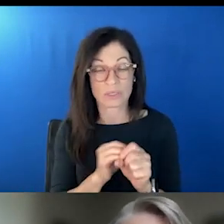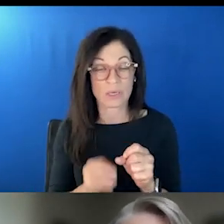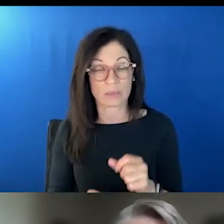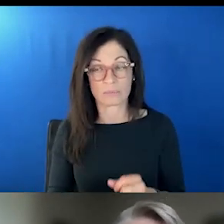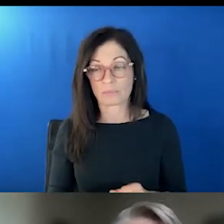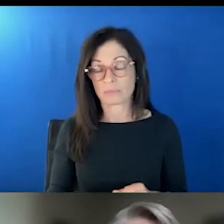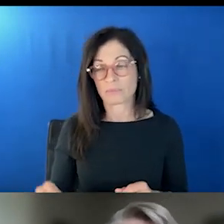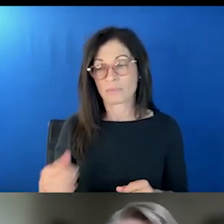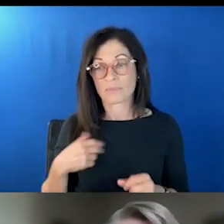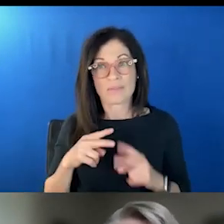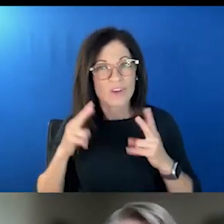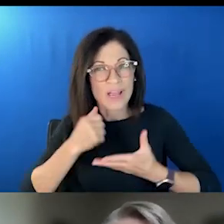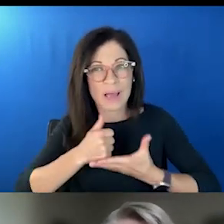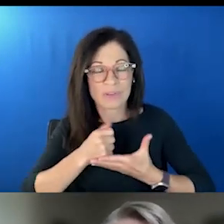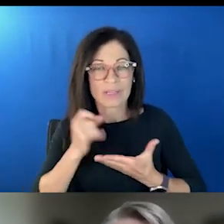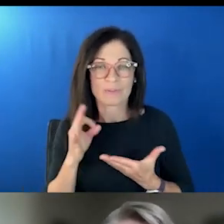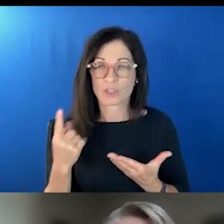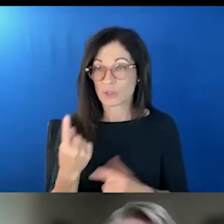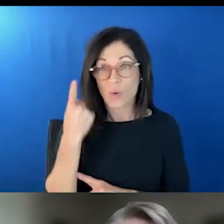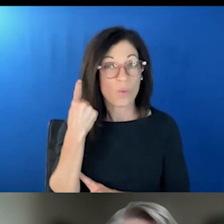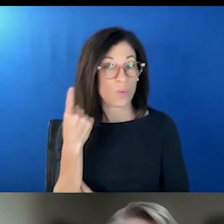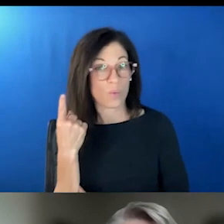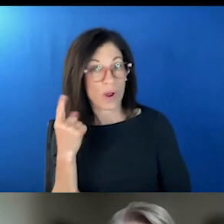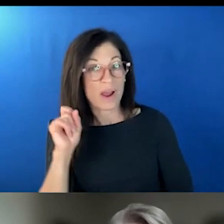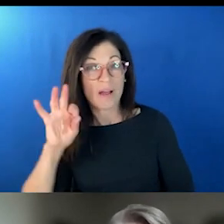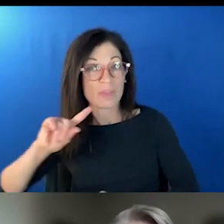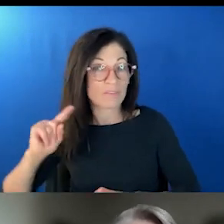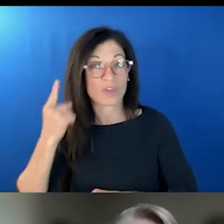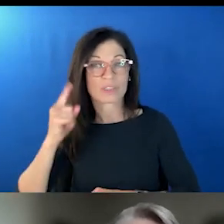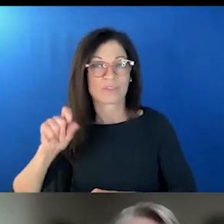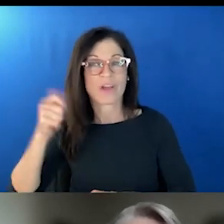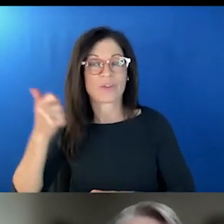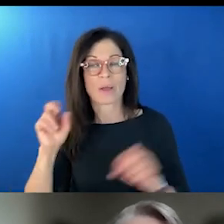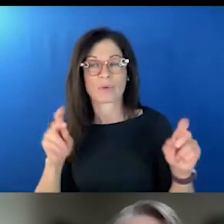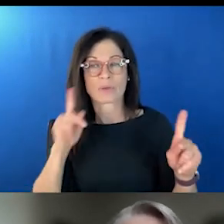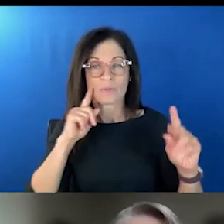THIS WILL JUST BE -- THIS WILL BE THE FIRST OF OTHER OPPORTUNITIES FOR ADDITIONAL STATES.